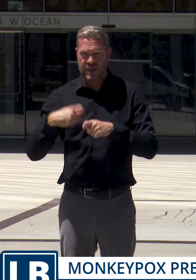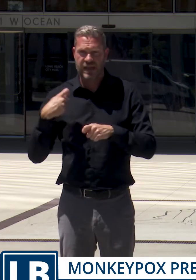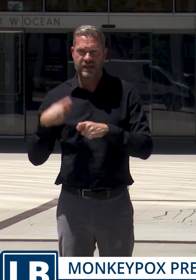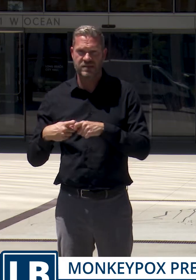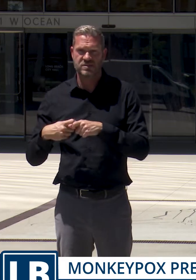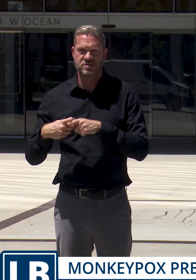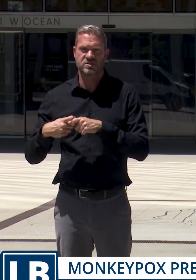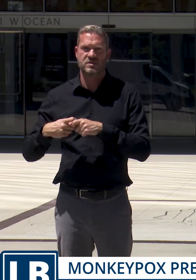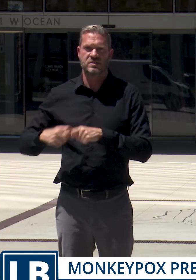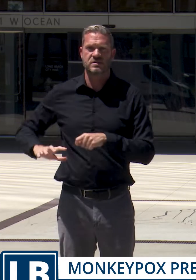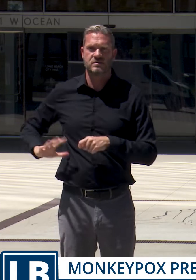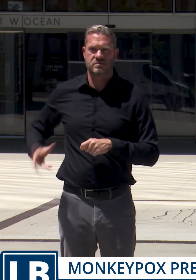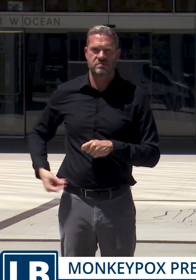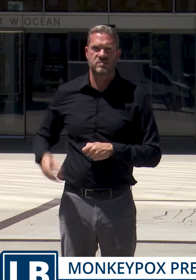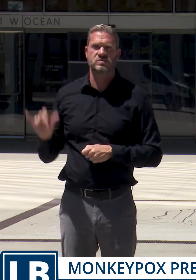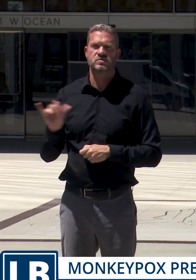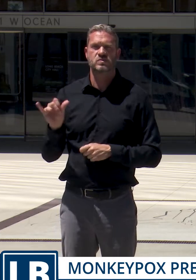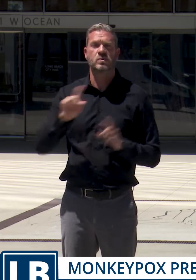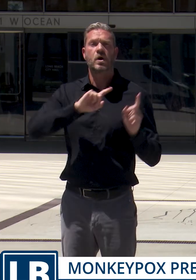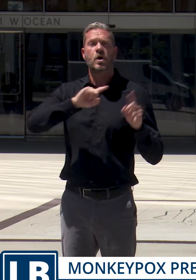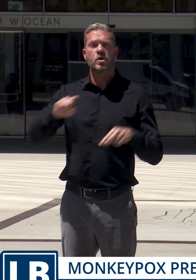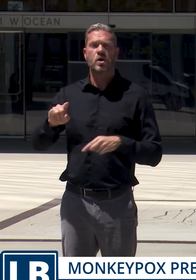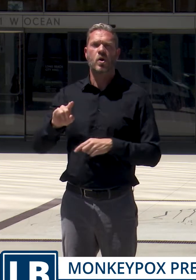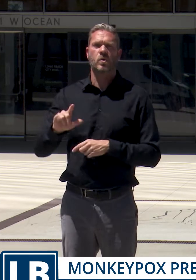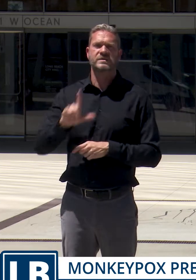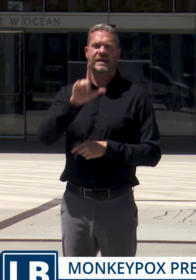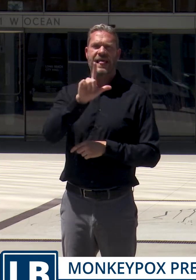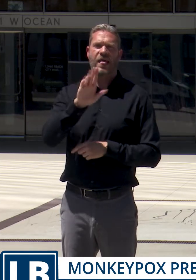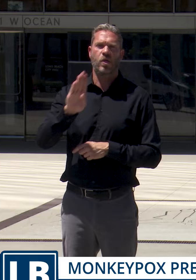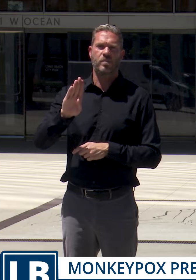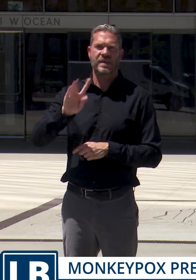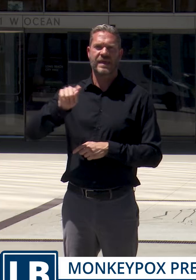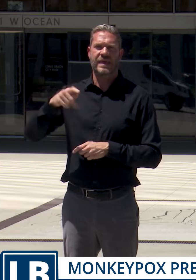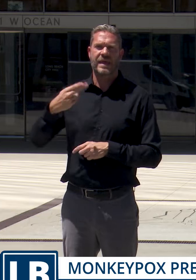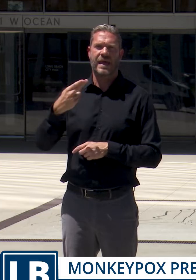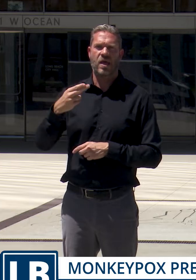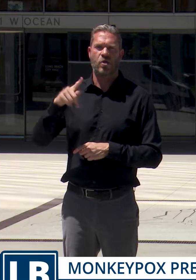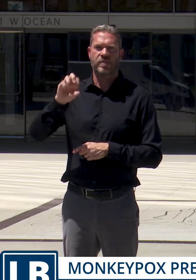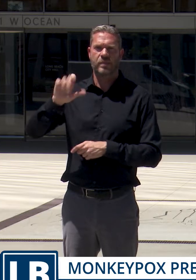long beach health lb health department and thank you we are now open for questions